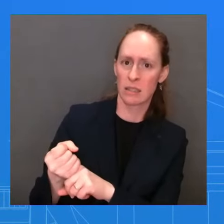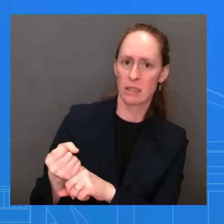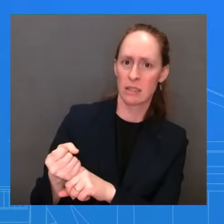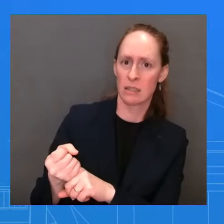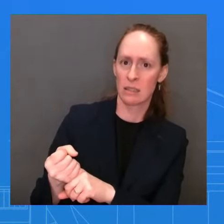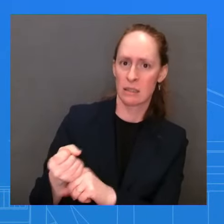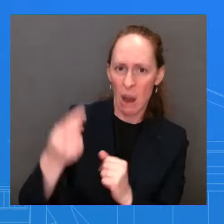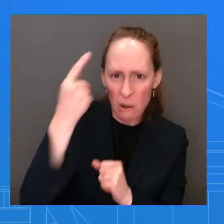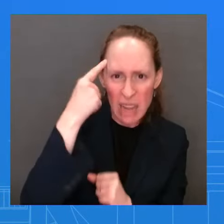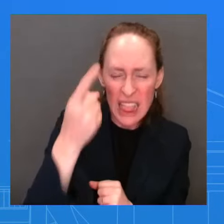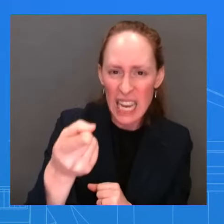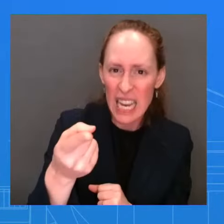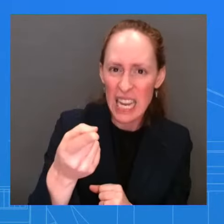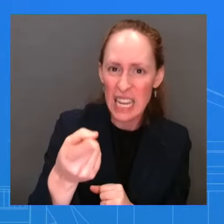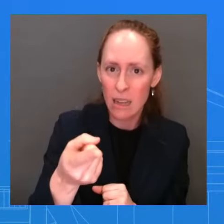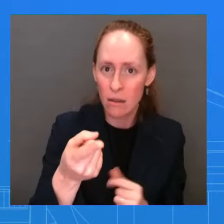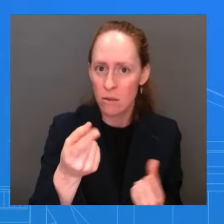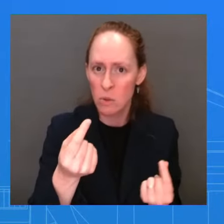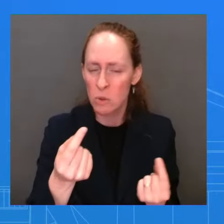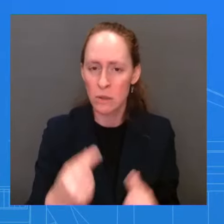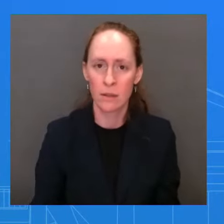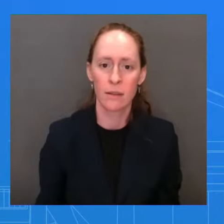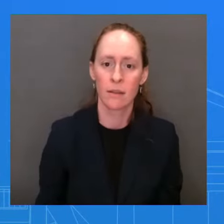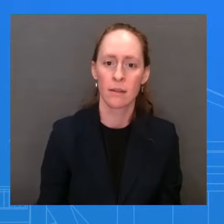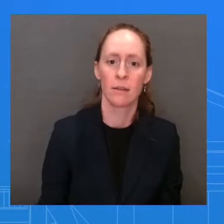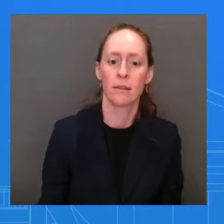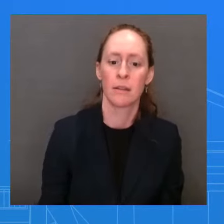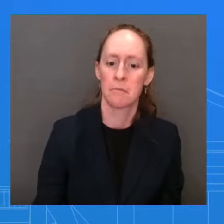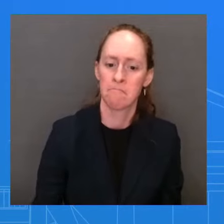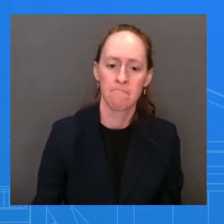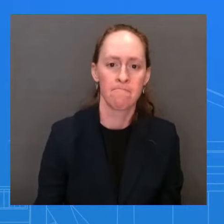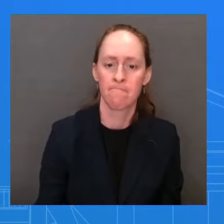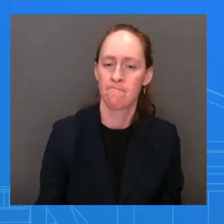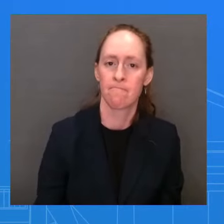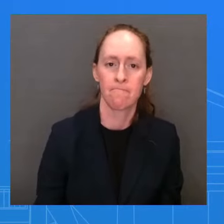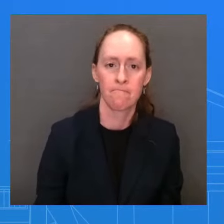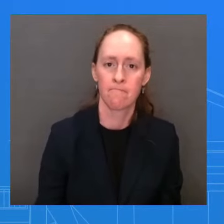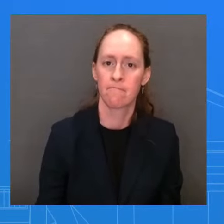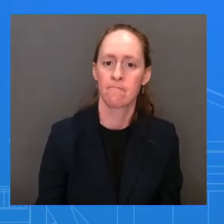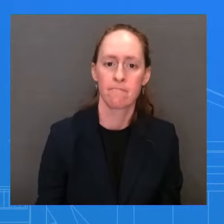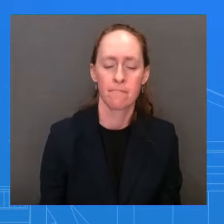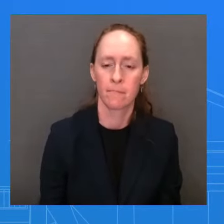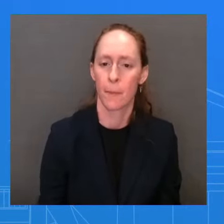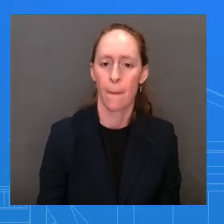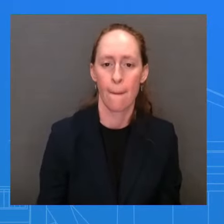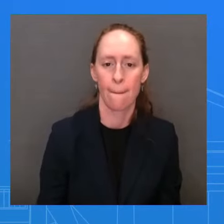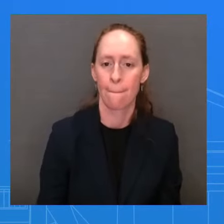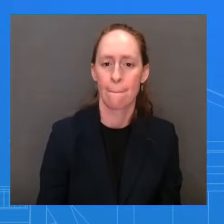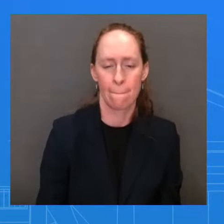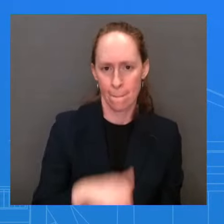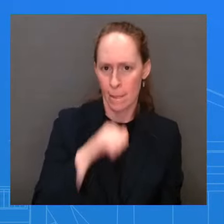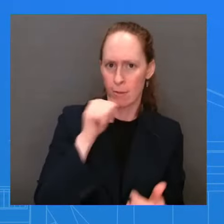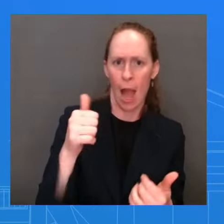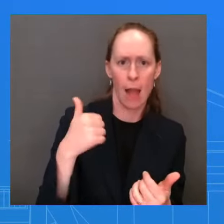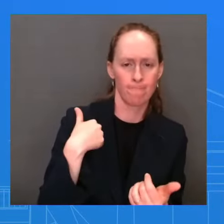don't have any conversations to preview. Certainly not going to get involved in or lay out any private conversations that we have had -- had or not had. Go ahead, Brian.